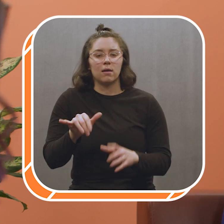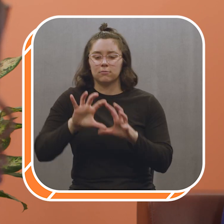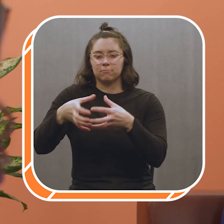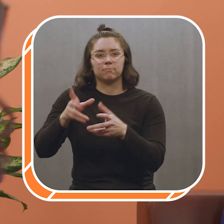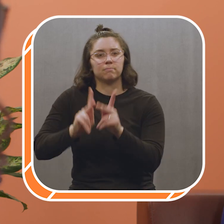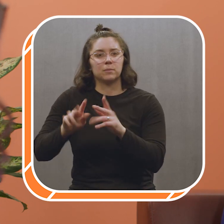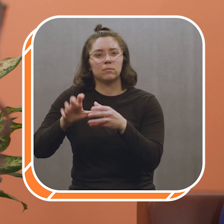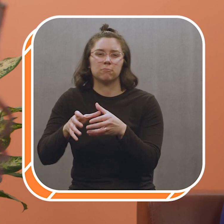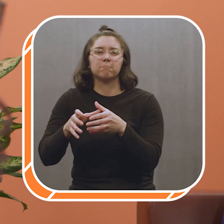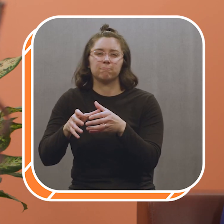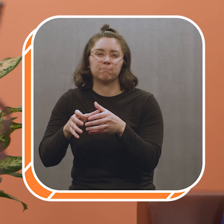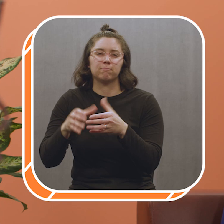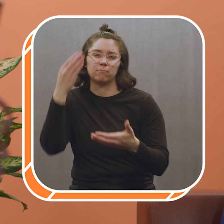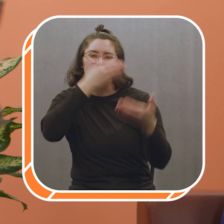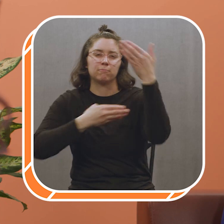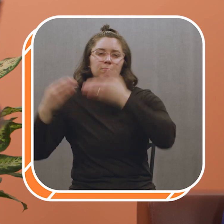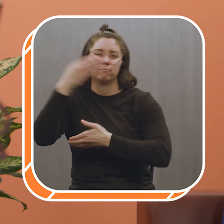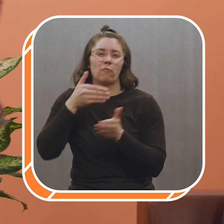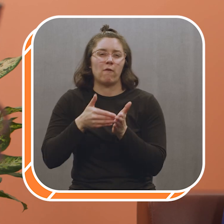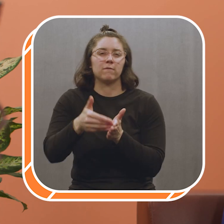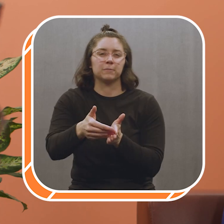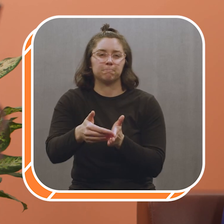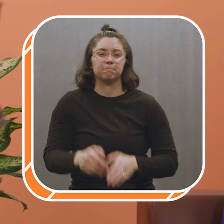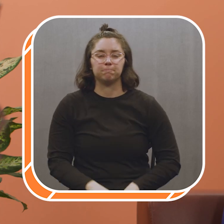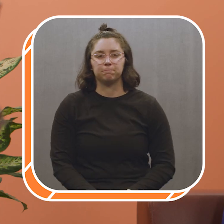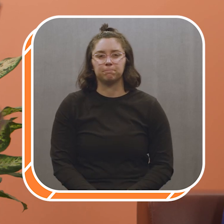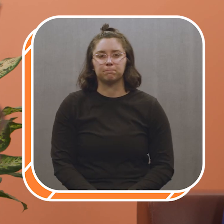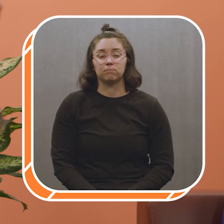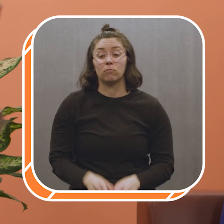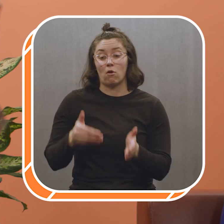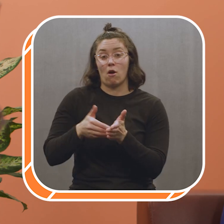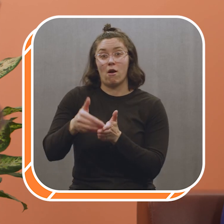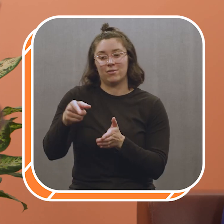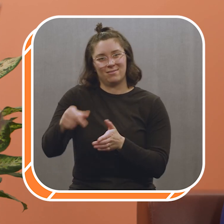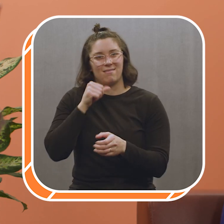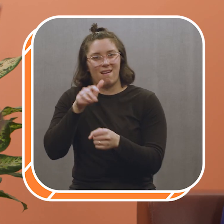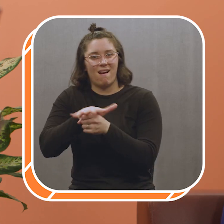that is often overlooked and often under celebrated